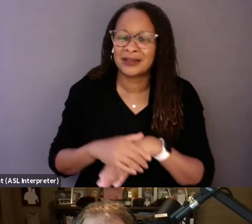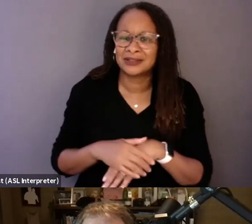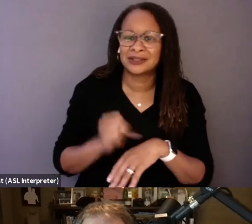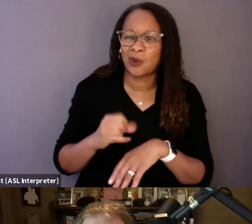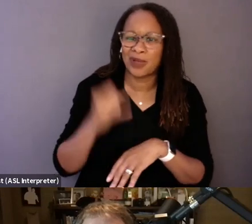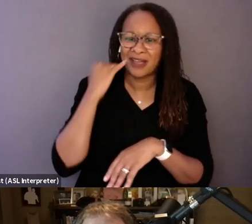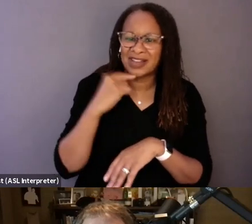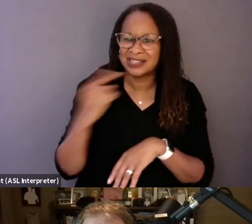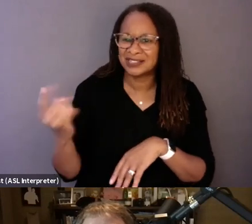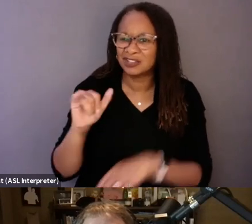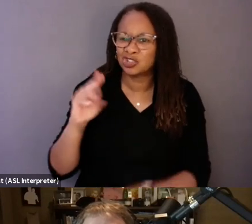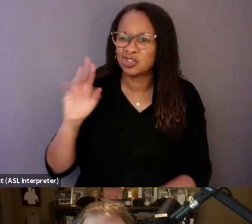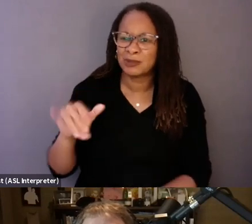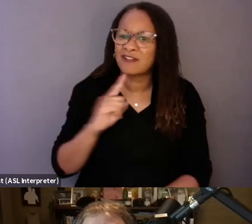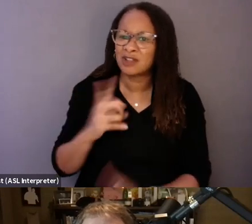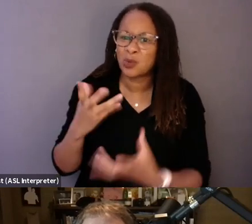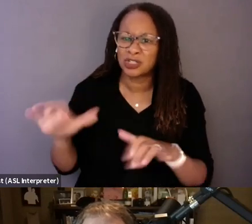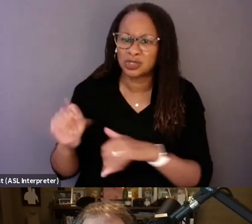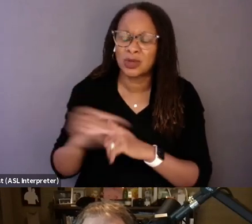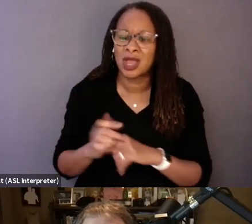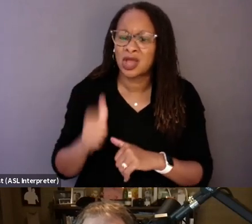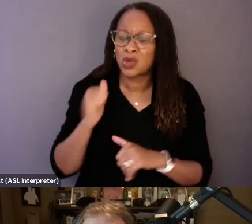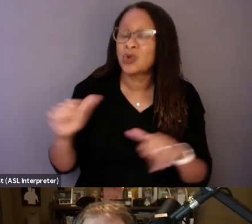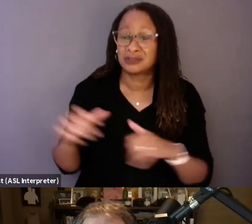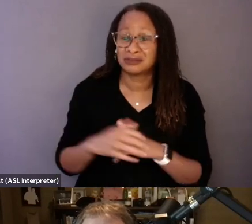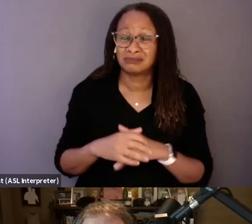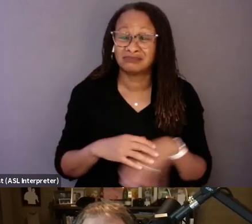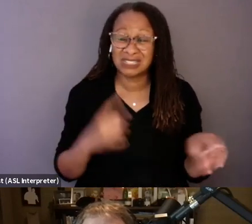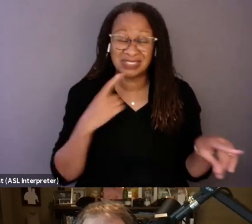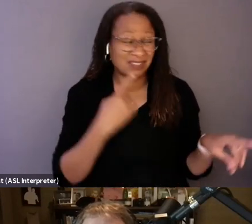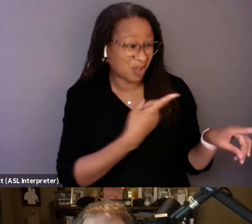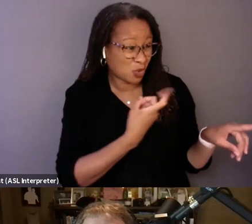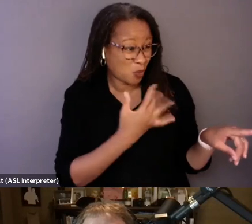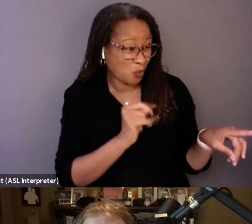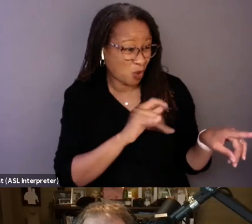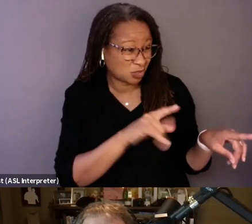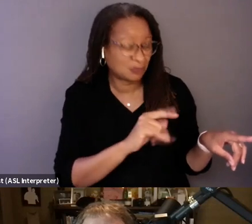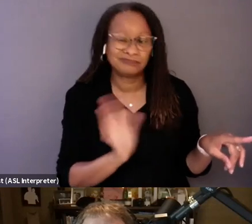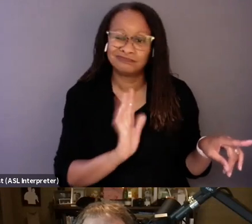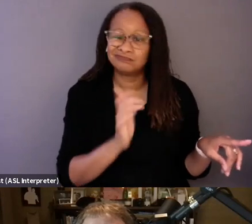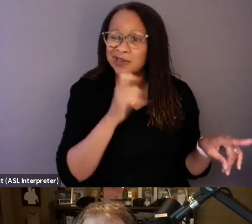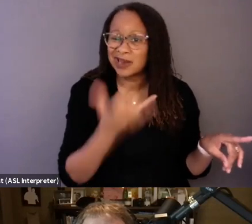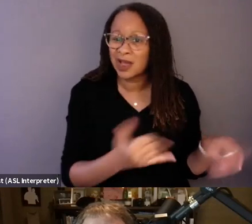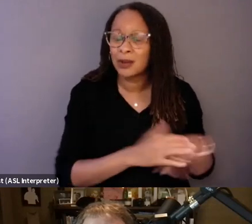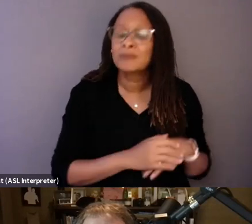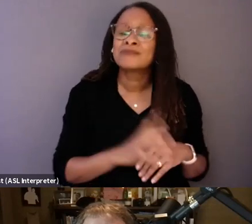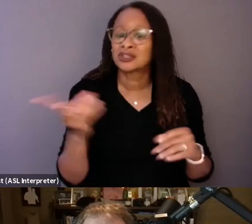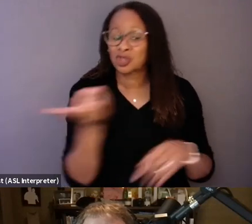he was not gonna... He would, "Judy, and you really want to do it?" And I said, "No, not right now." So they met and I guess Jimmy just sort of got